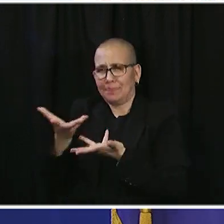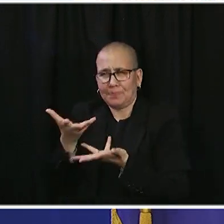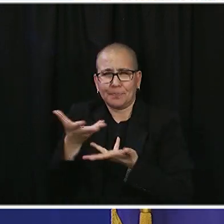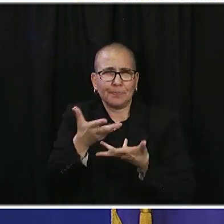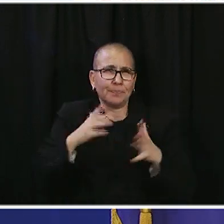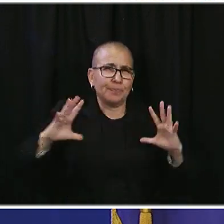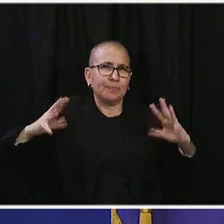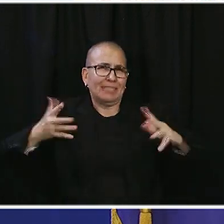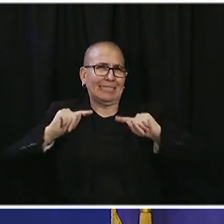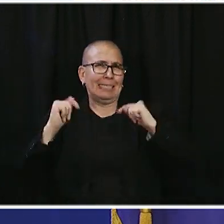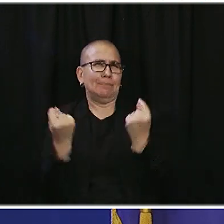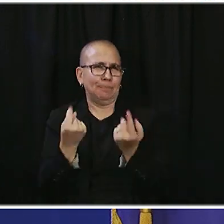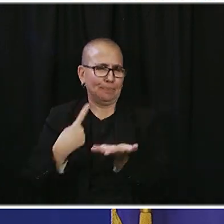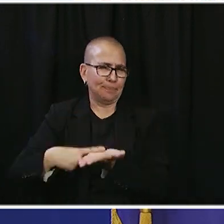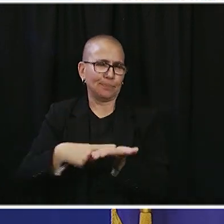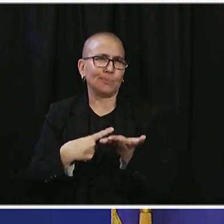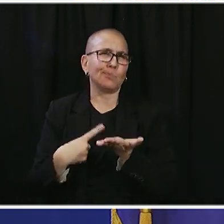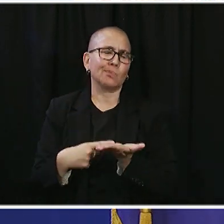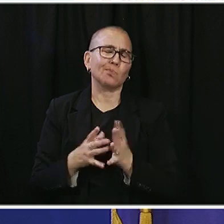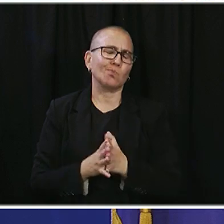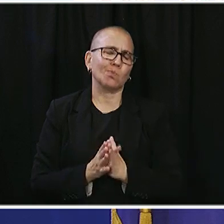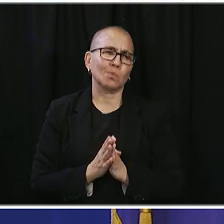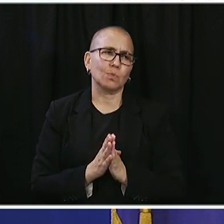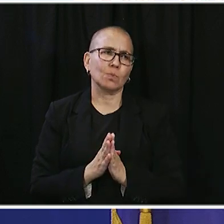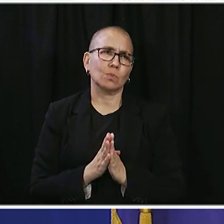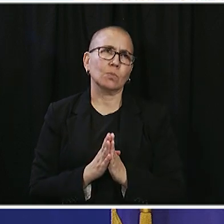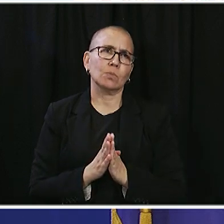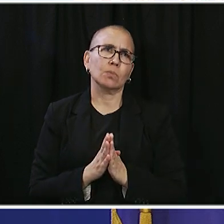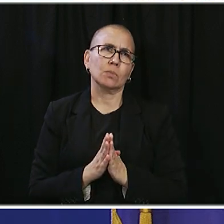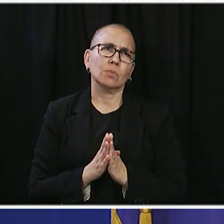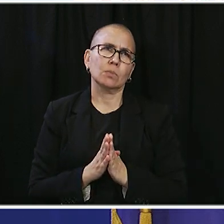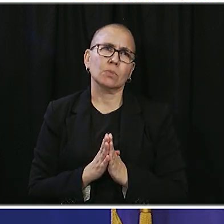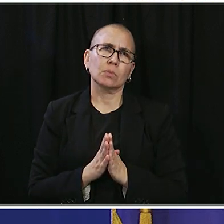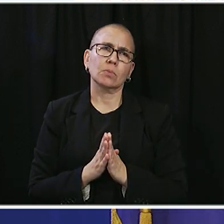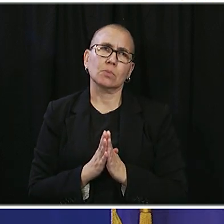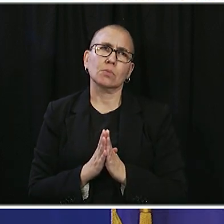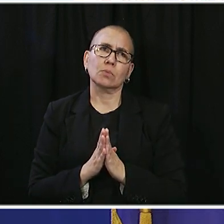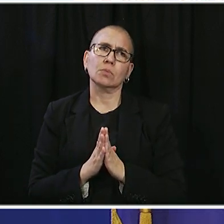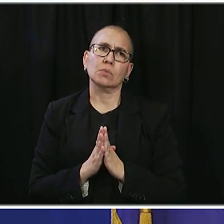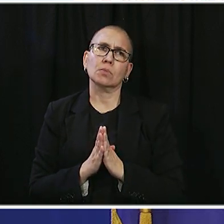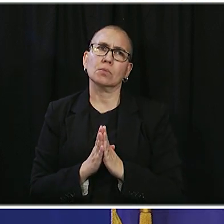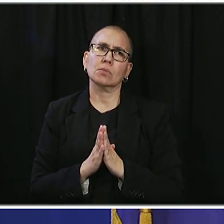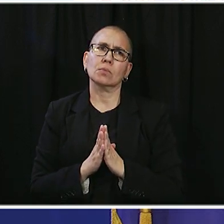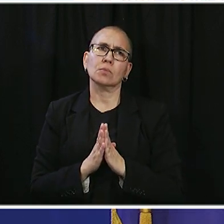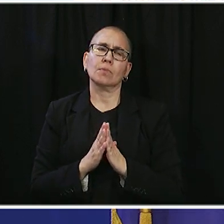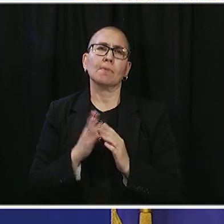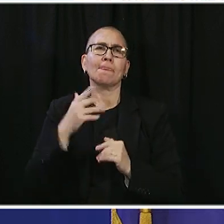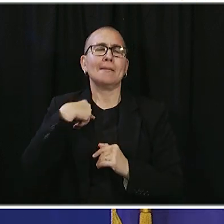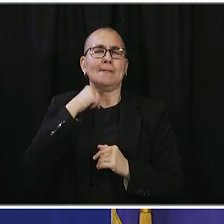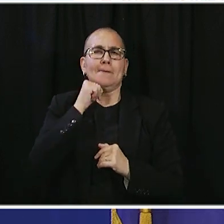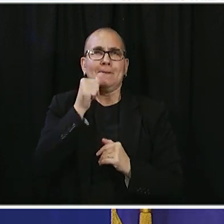DO THINK THESE PIECES OF PEOPLE'S LIVES WE NEED TO TRY AND GET IT AROUND. SO, DAVE, I WOULD JUST TELL YOU, I THINK IT GOES WITH THE PREDICTABILITY PIECE OF IT.